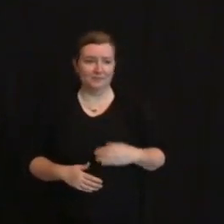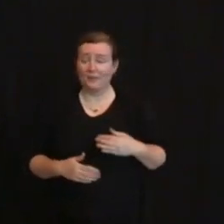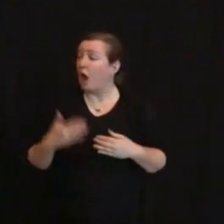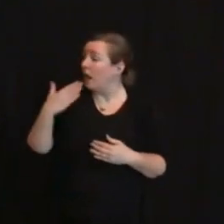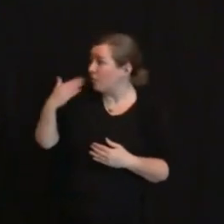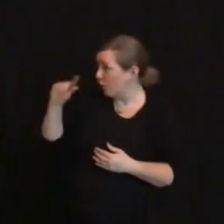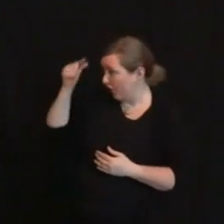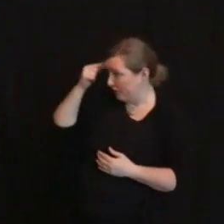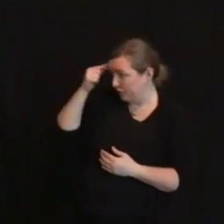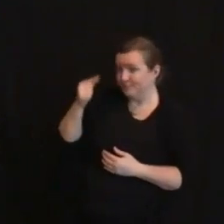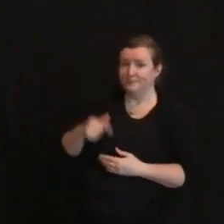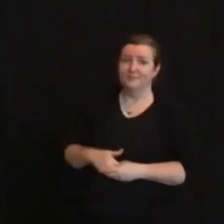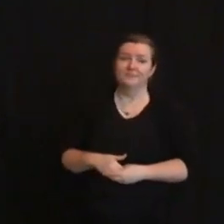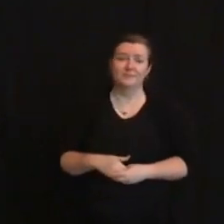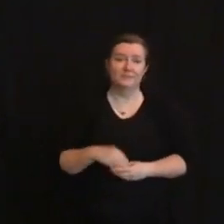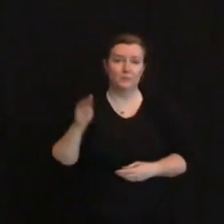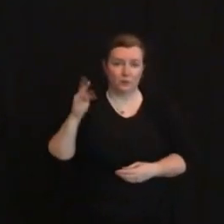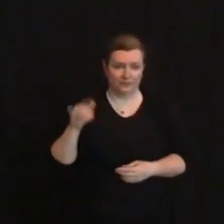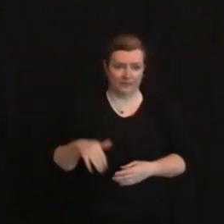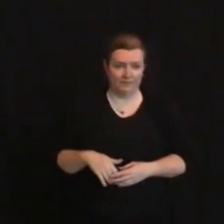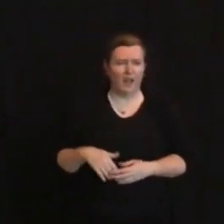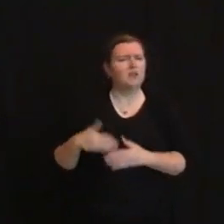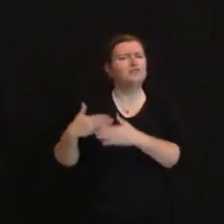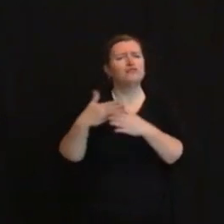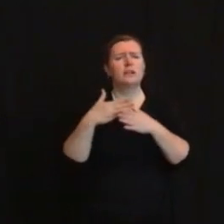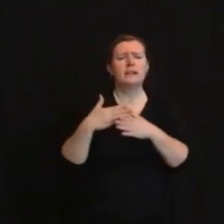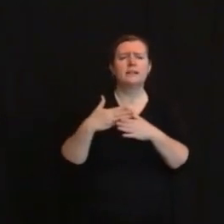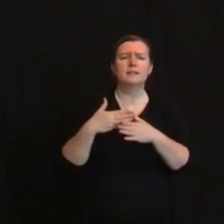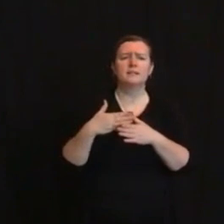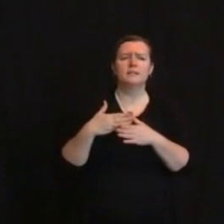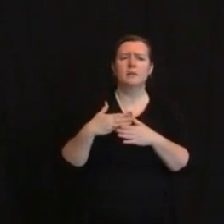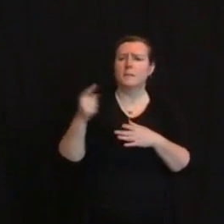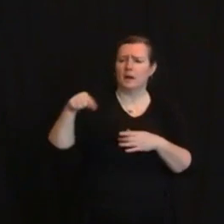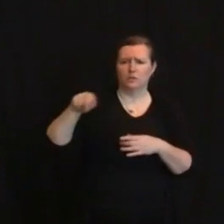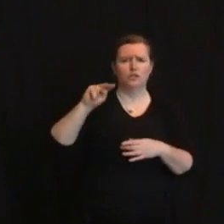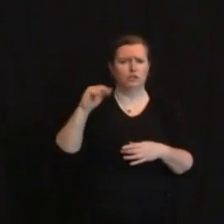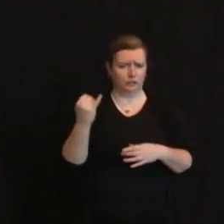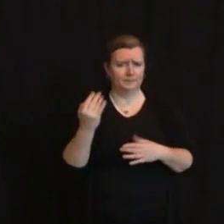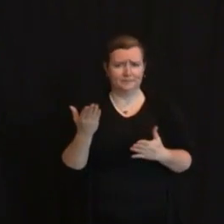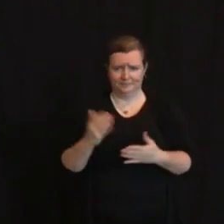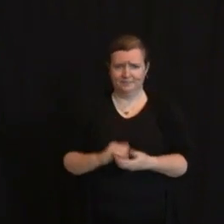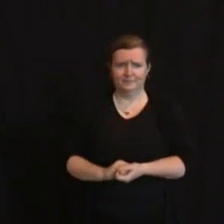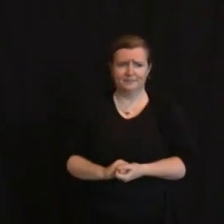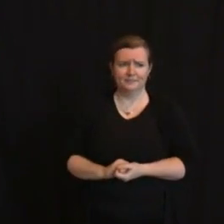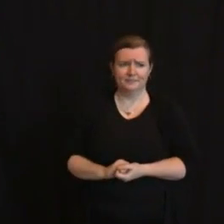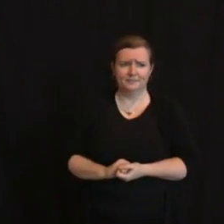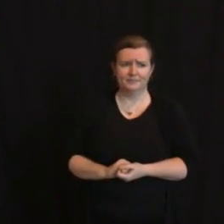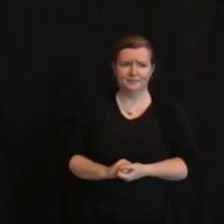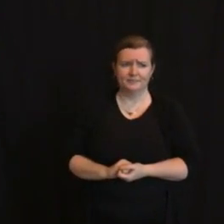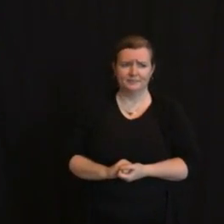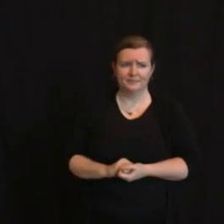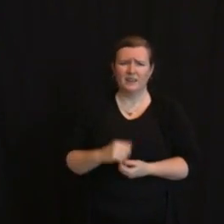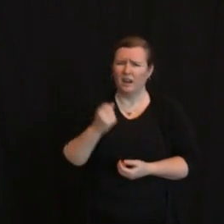THE SINGULAR, THE ONE, THE ONLY, HELP ME WELCOME LIEUTENANT GOVERNOR SHEILA OLIVER. THANK YOU, GOVERNOR MURPHY.